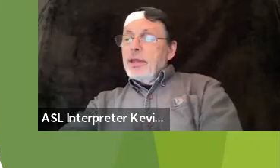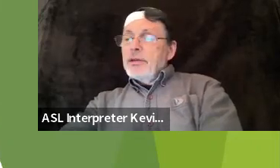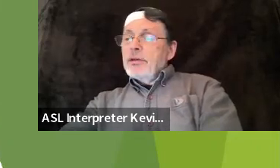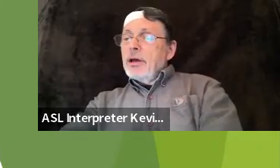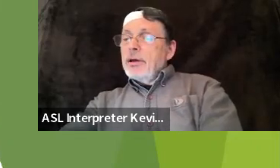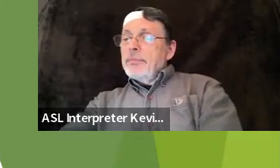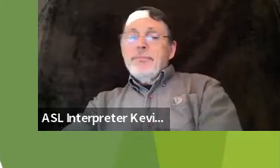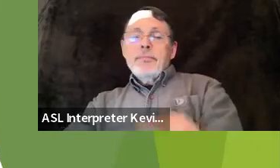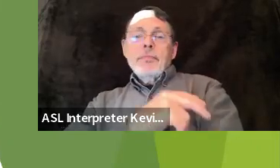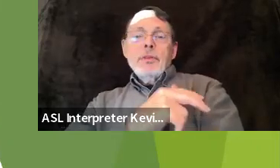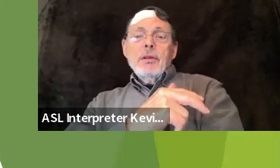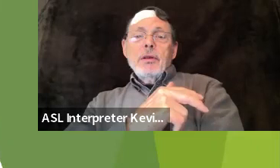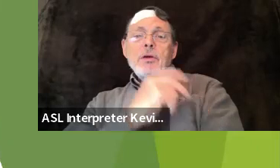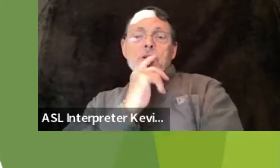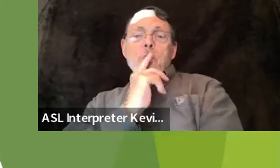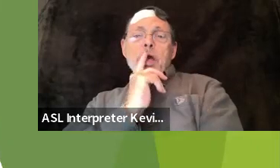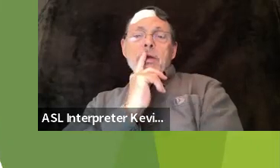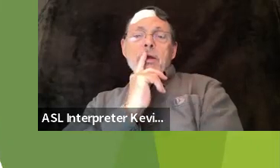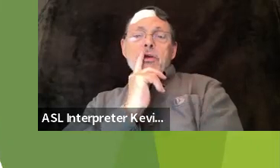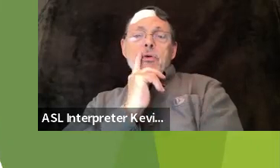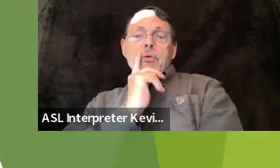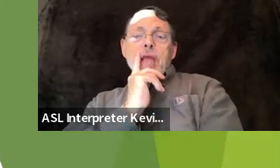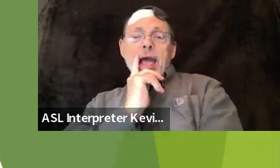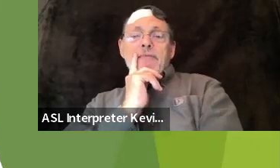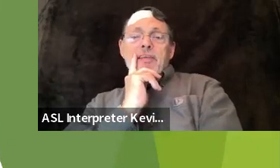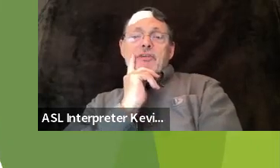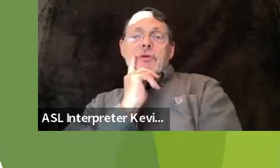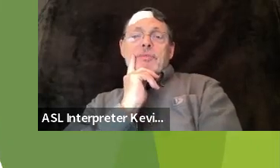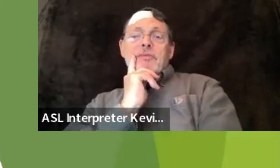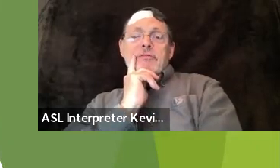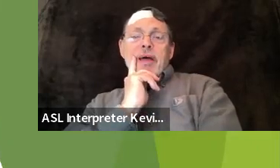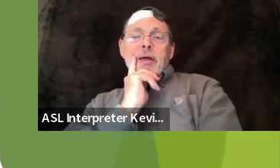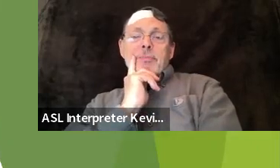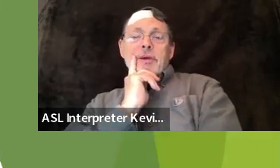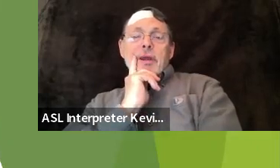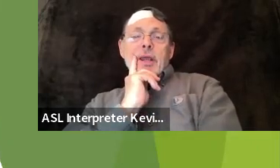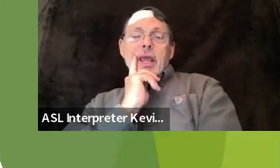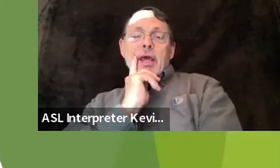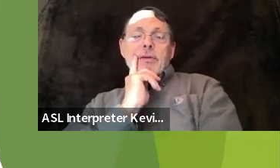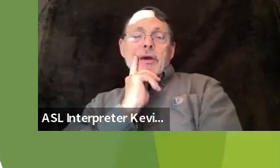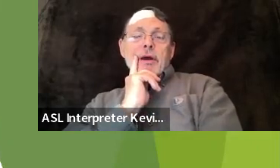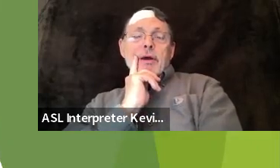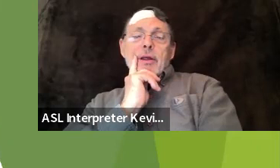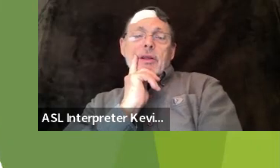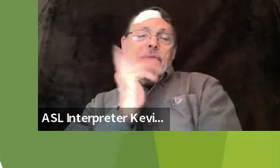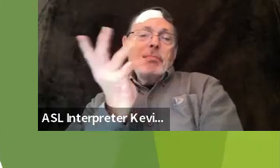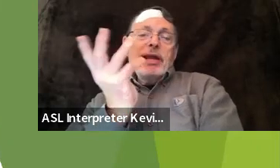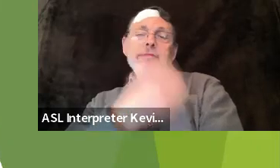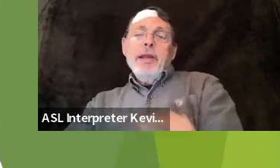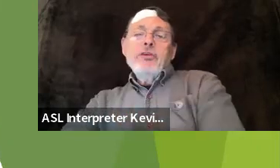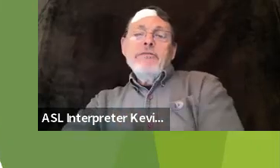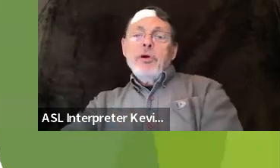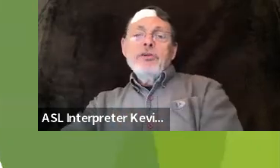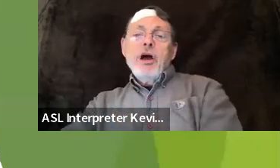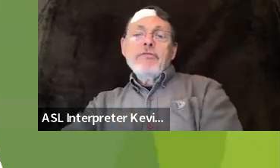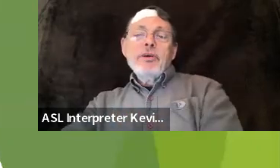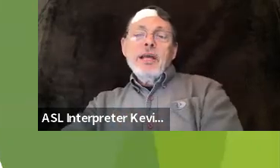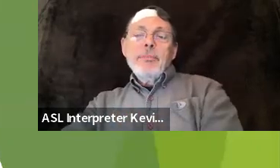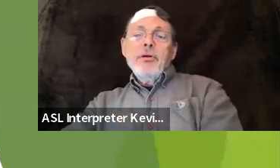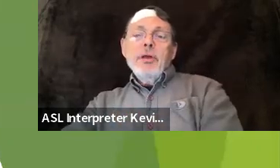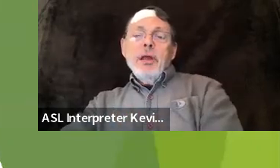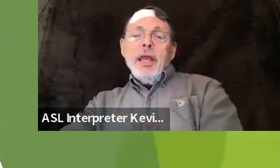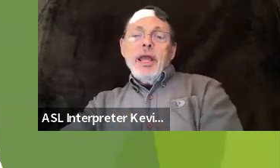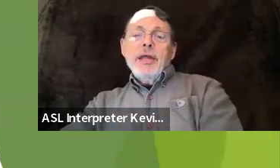And then when you have this script developed, you might have a Microsoft Word doc, for example,